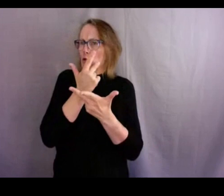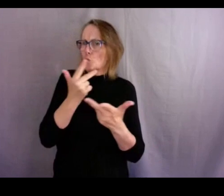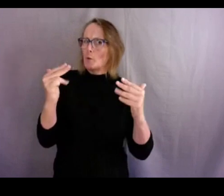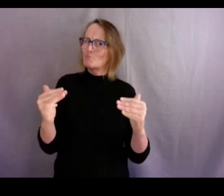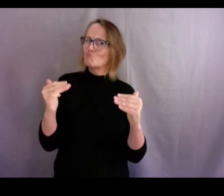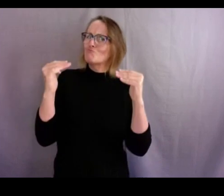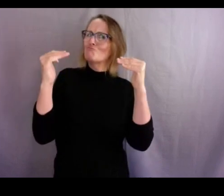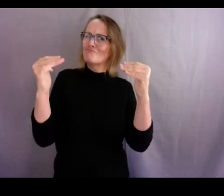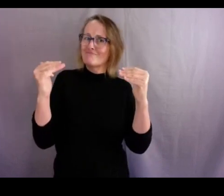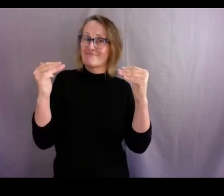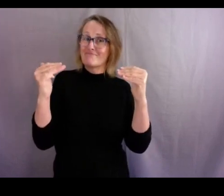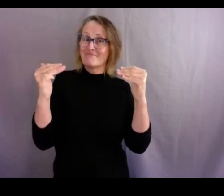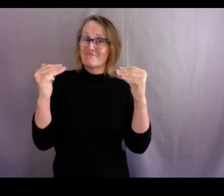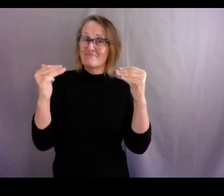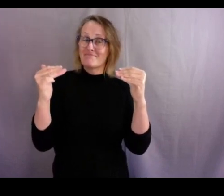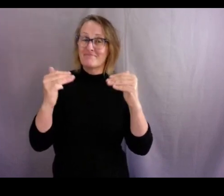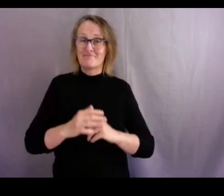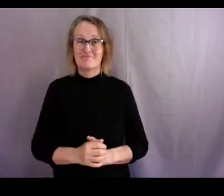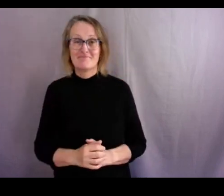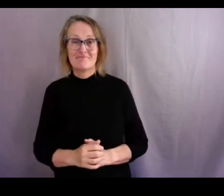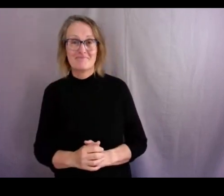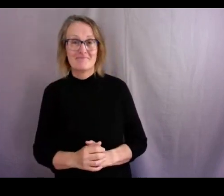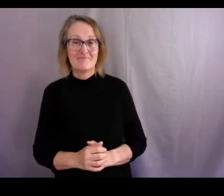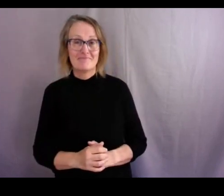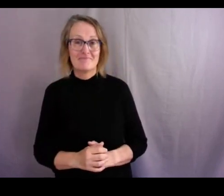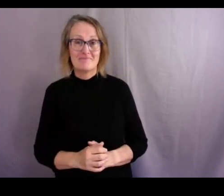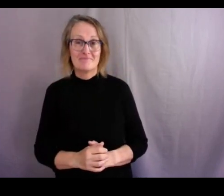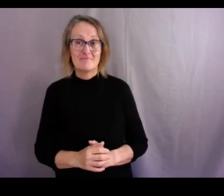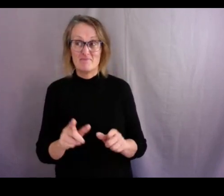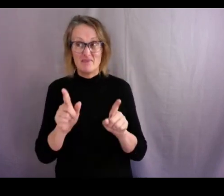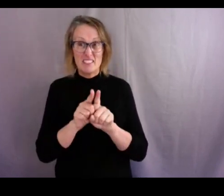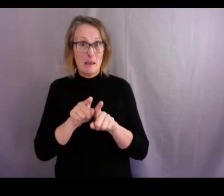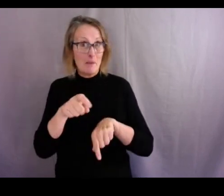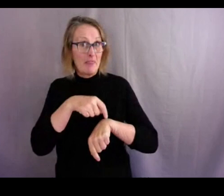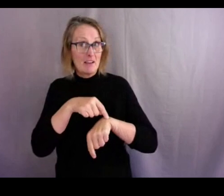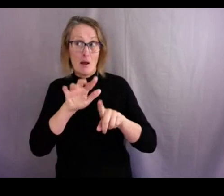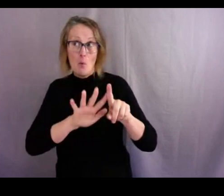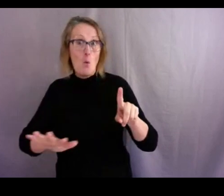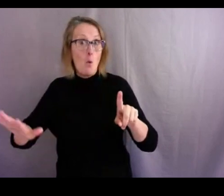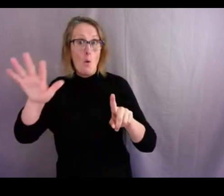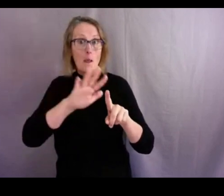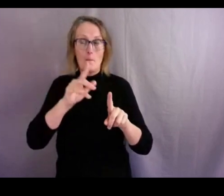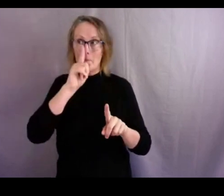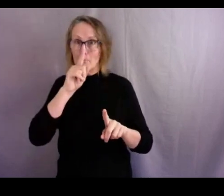in the early period as they are across the whole region. People eagerly take on dress,